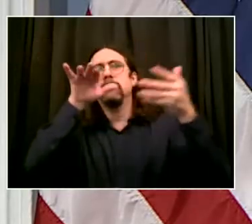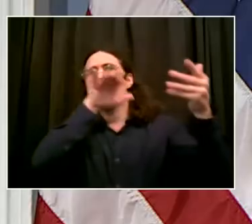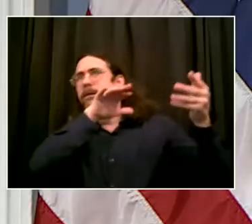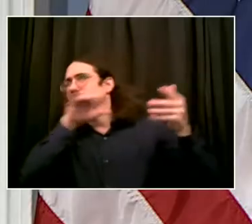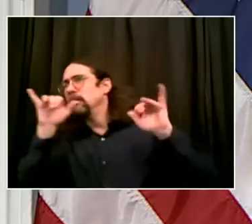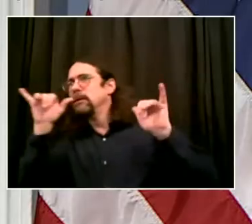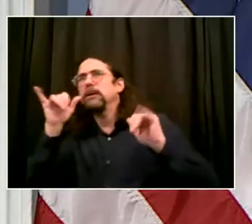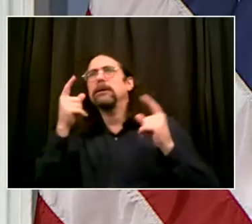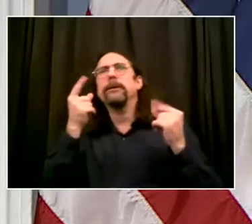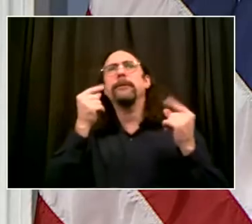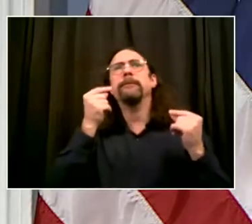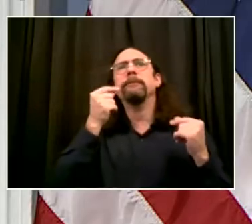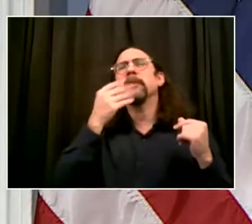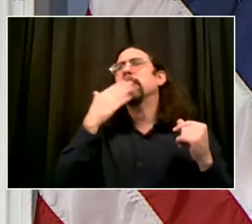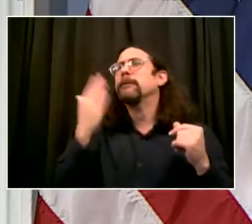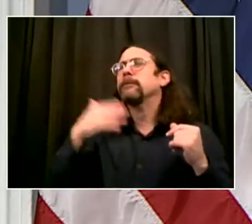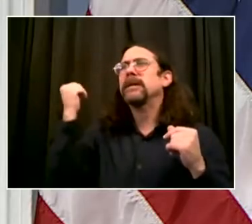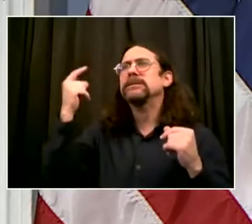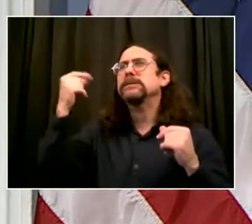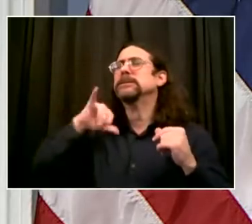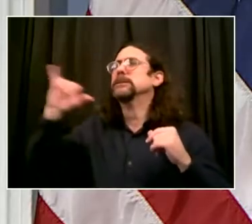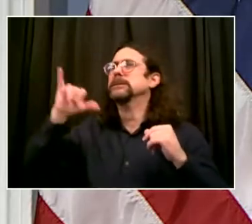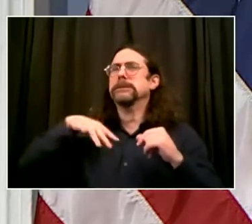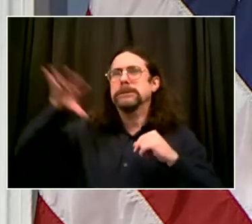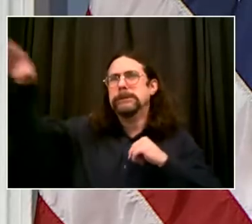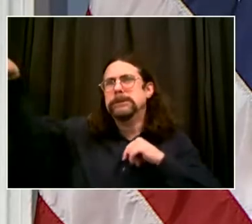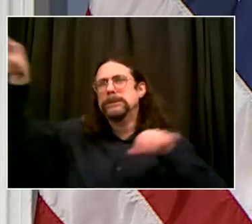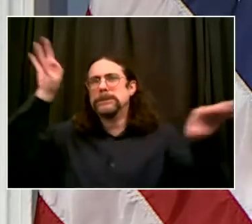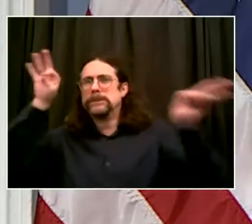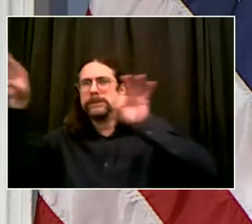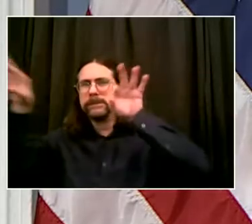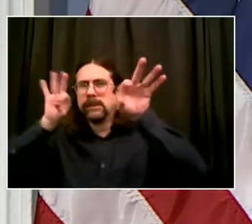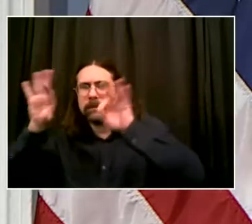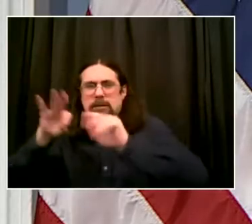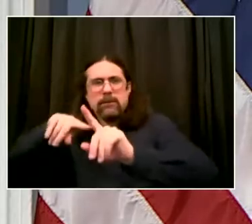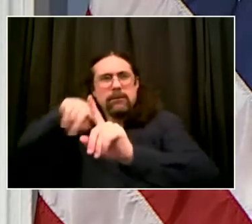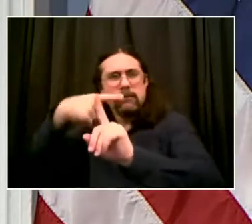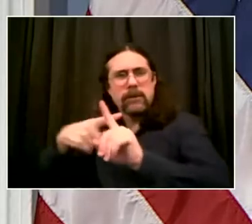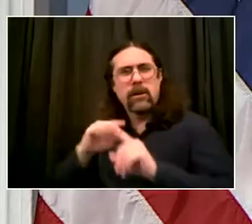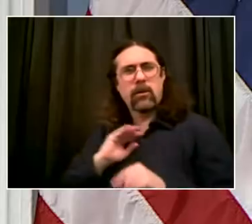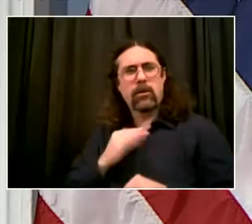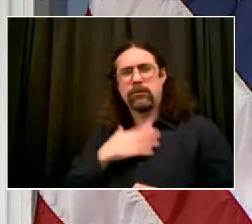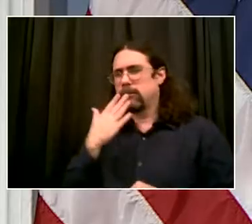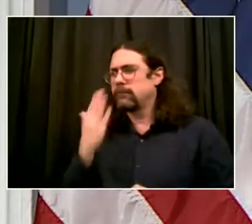OF THIS YEAR.'S TALK JESSICA, I WAS SUPERINTENDENT IN HOUSTON DURING HURRICANE